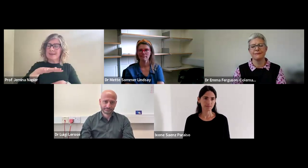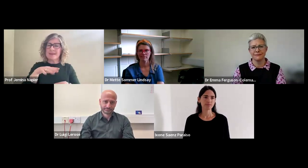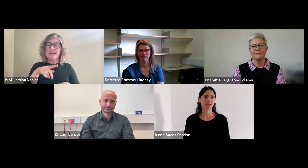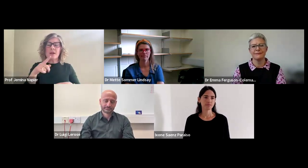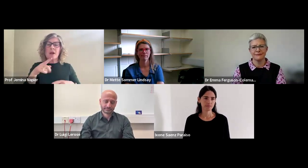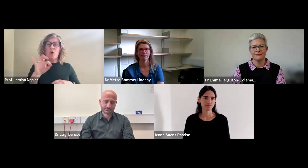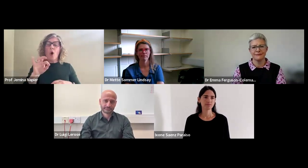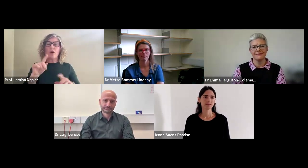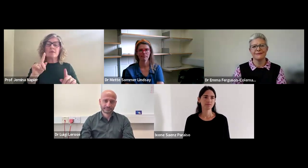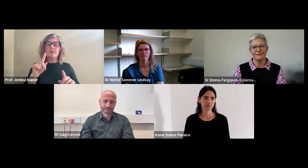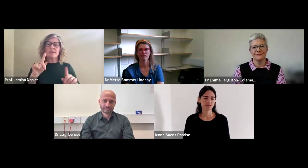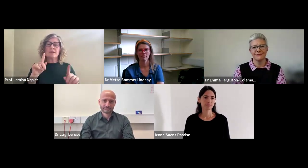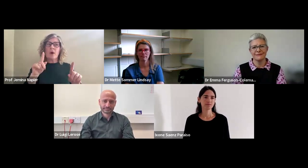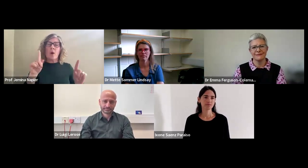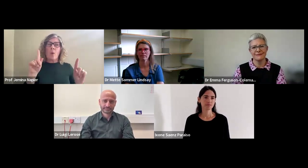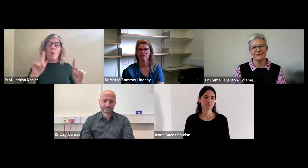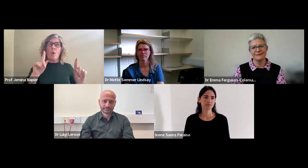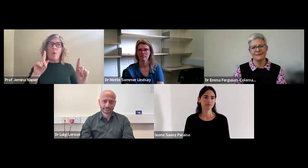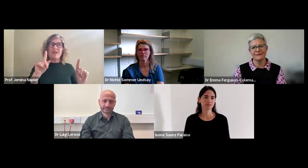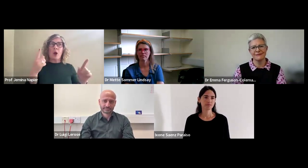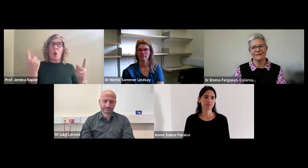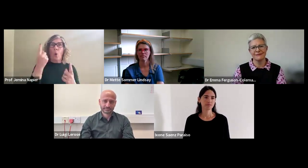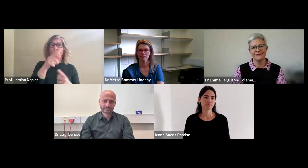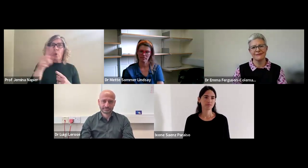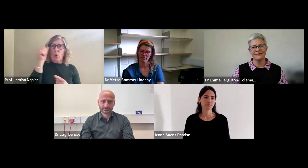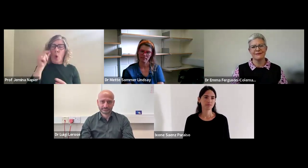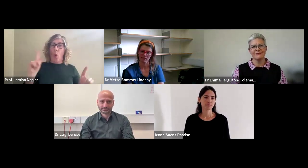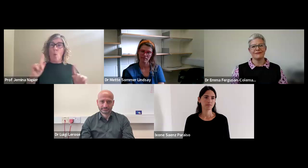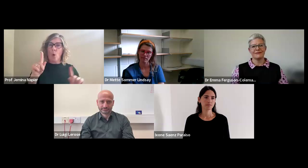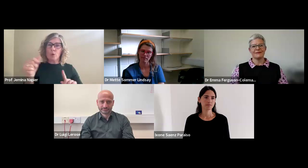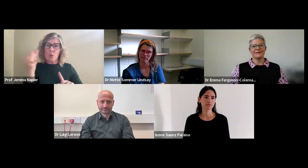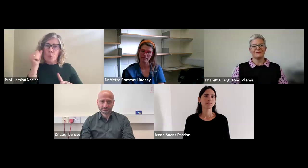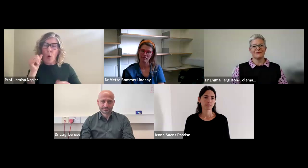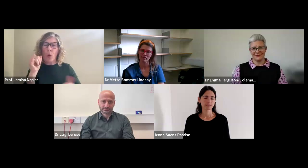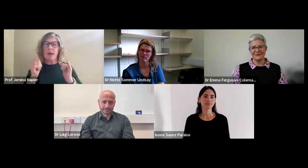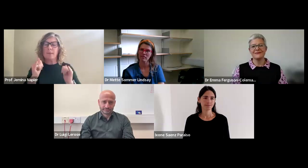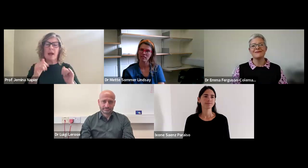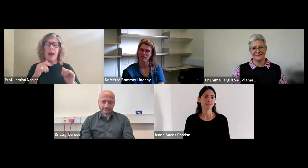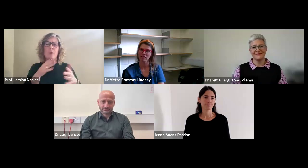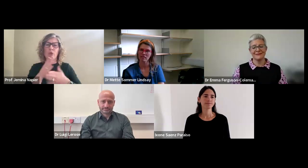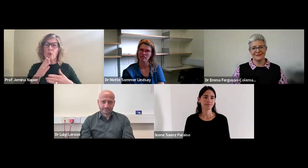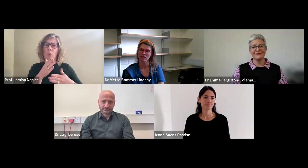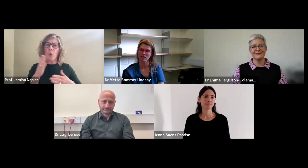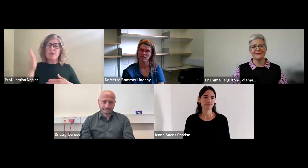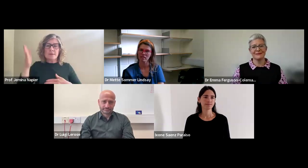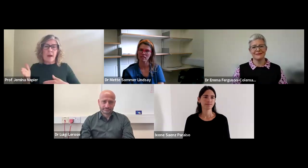an incredibly important part in any workplace. It really is who you know, not what you know